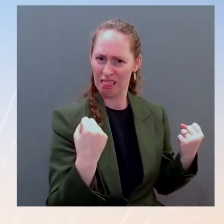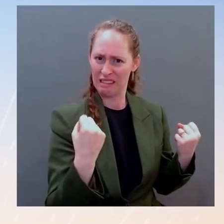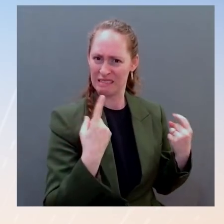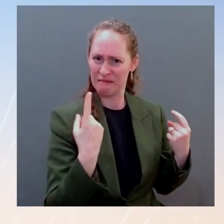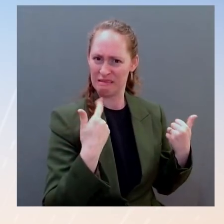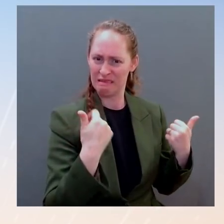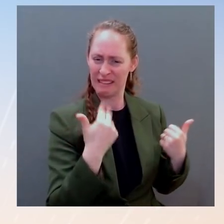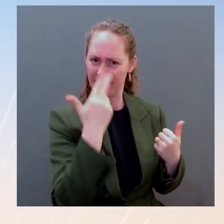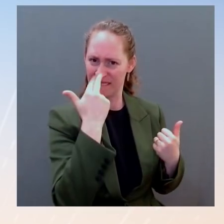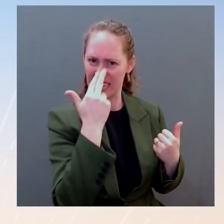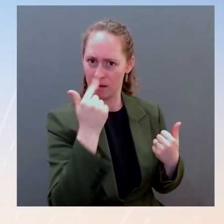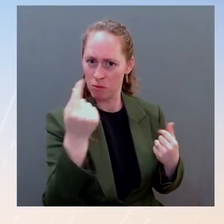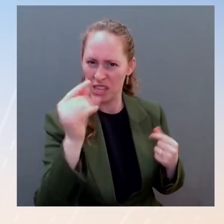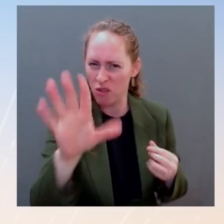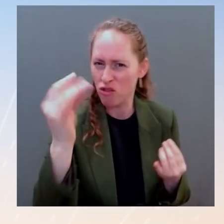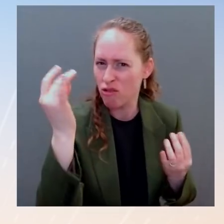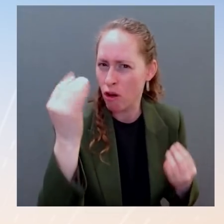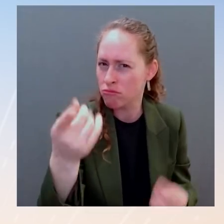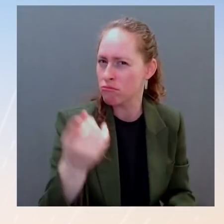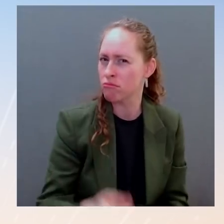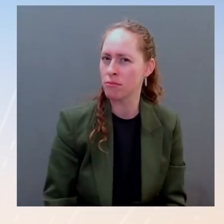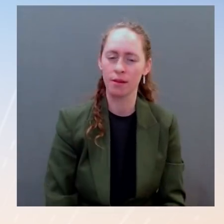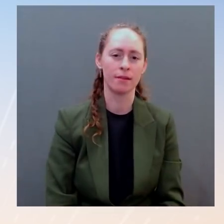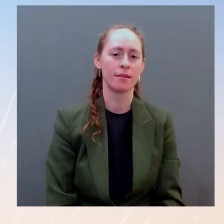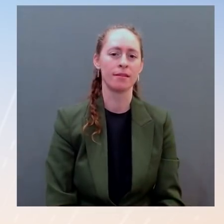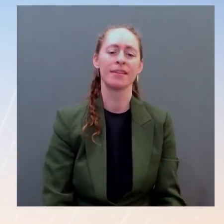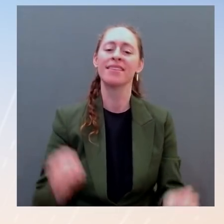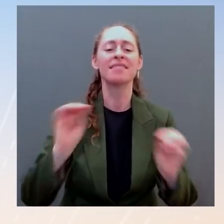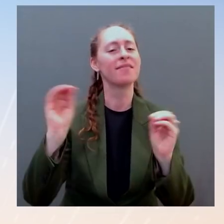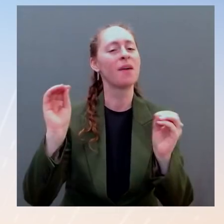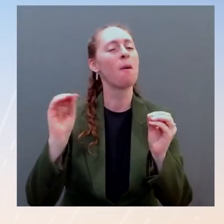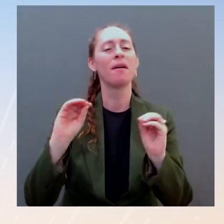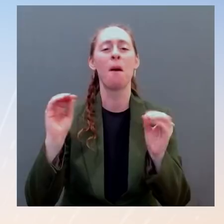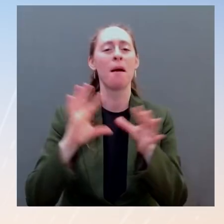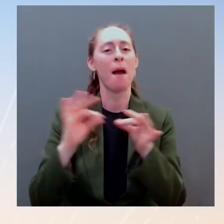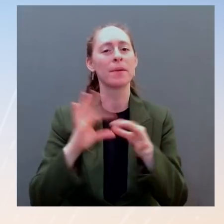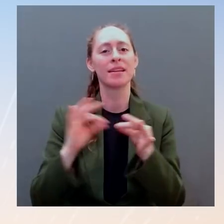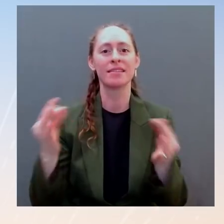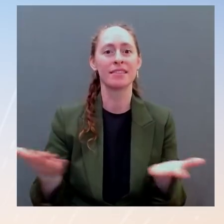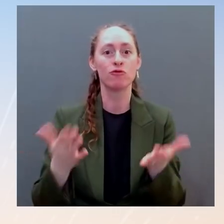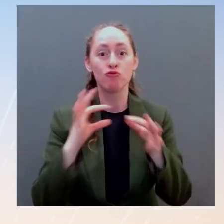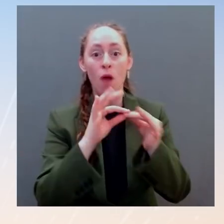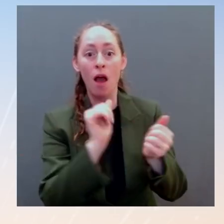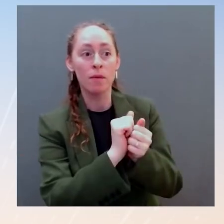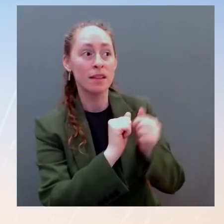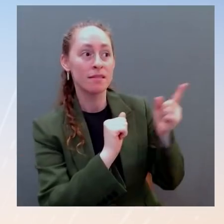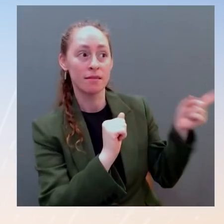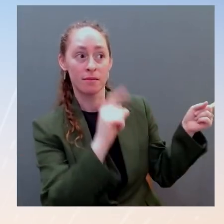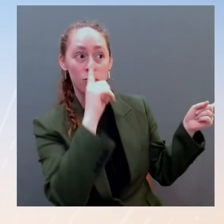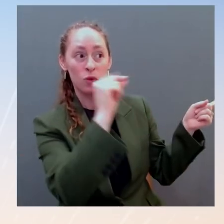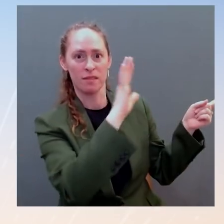on the mental health of President Putin. Go ahead. The Press: Jen, back to Title 42 quickly. Ms. Psaki: Yeah. The Press: I want to make sure I'm understanding what you're saying today.